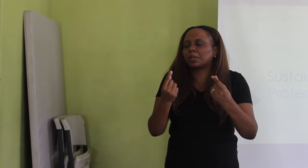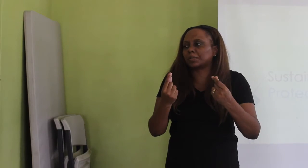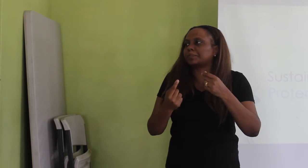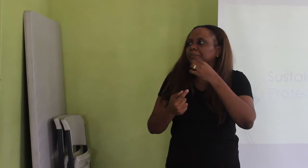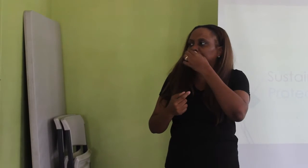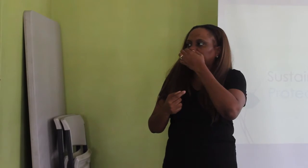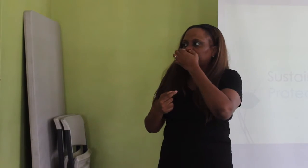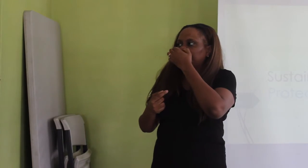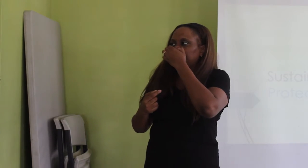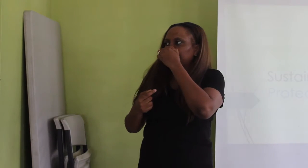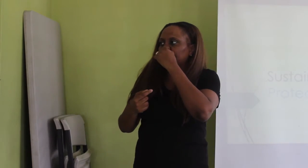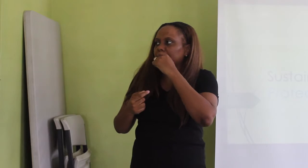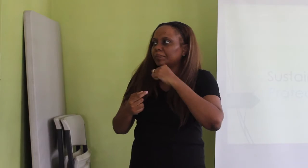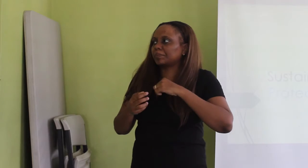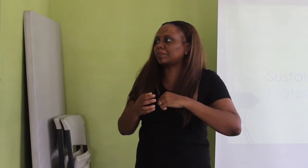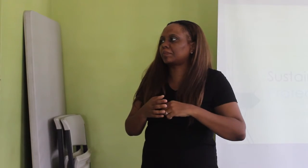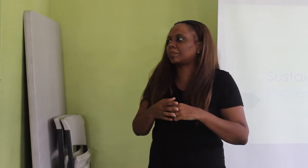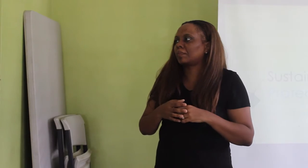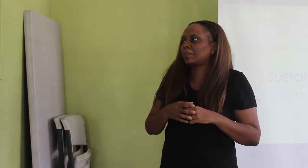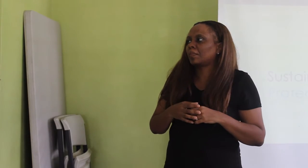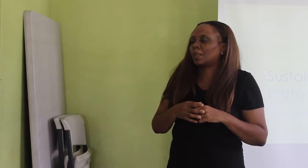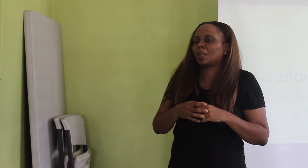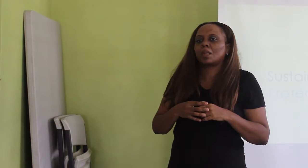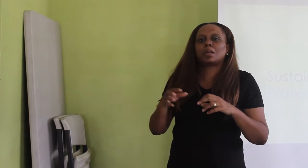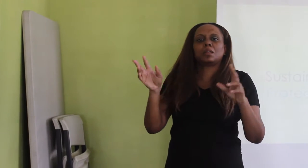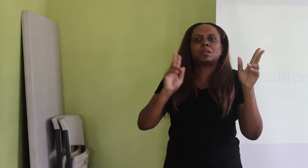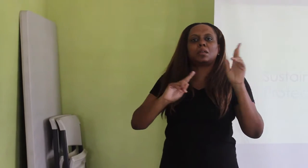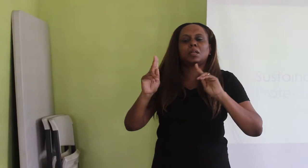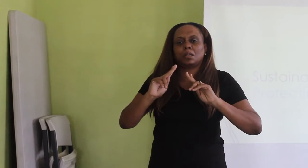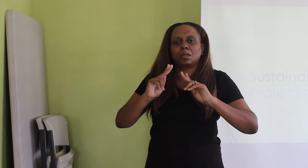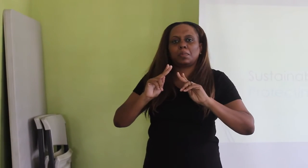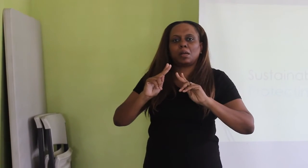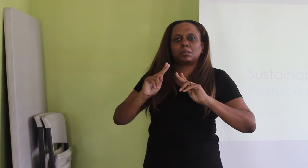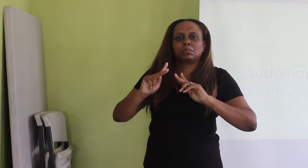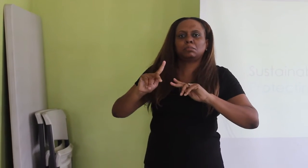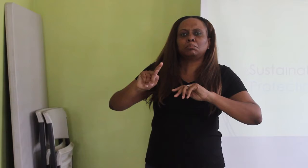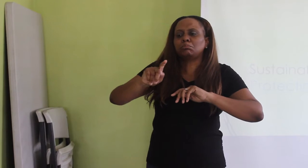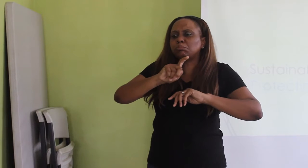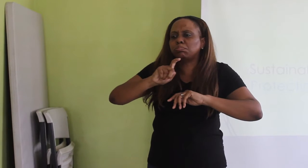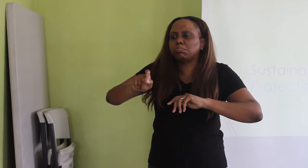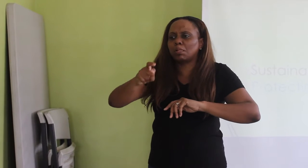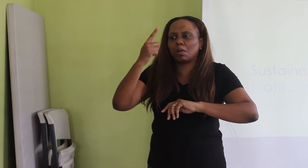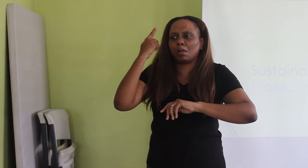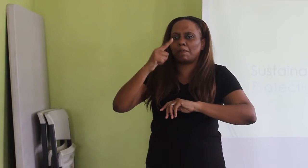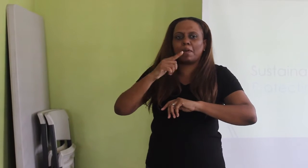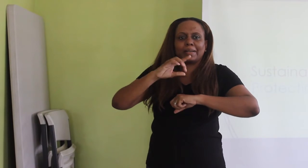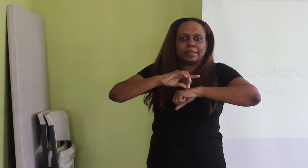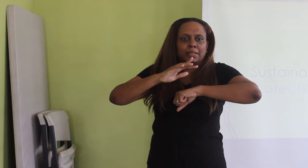the plants for insects against insects but the white flies cause it as well